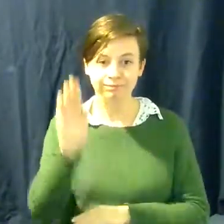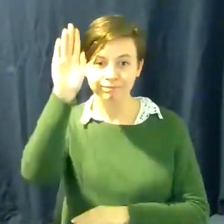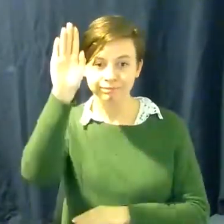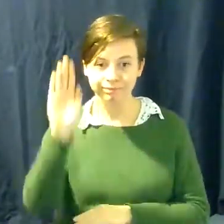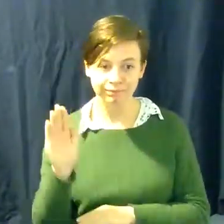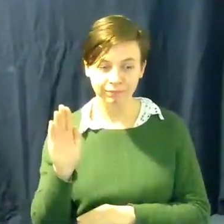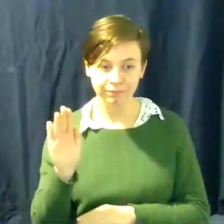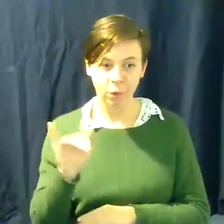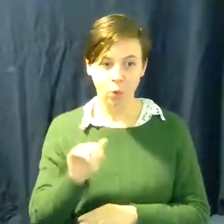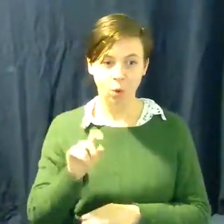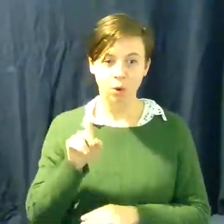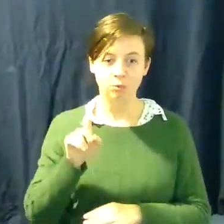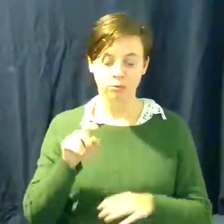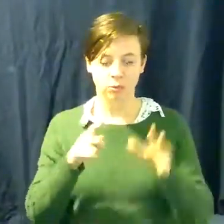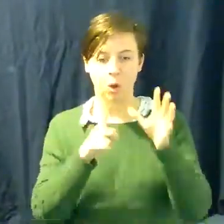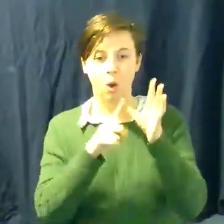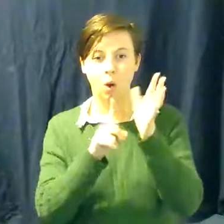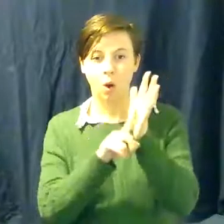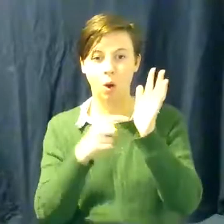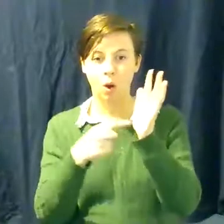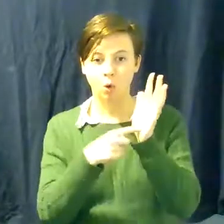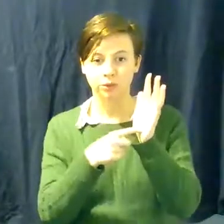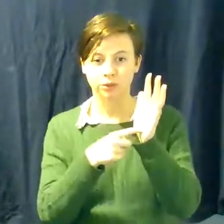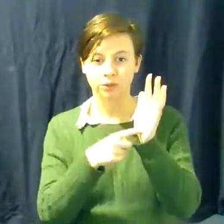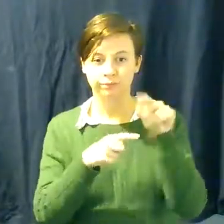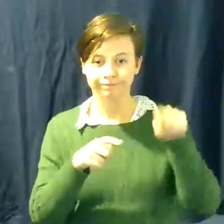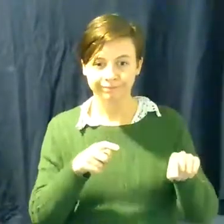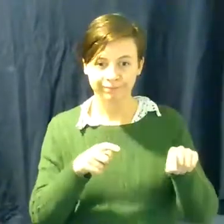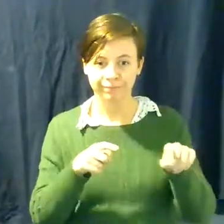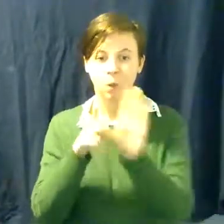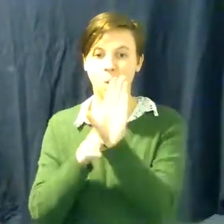t-H-- and press Alt-